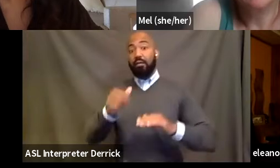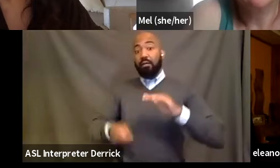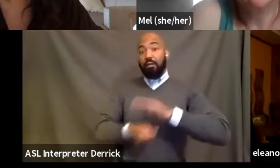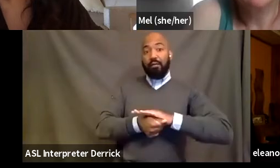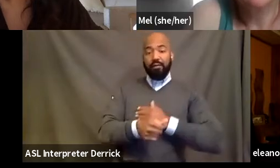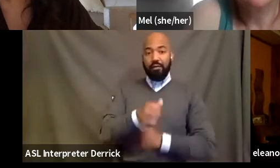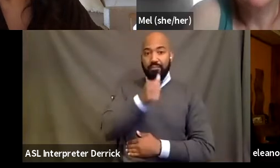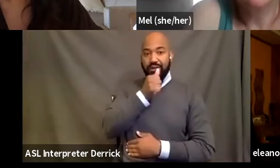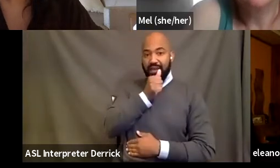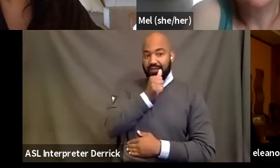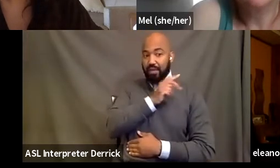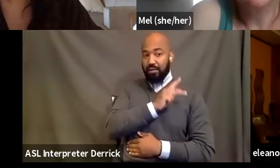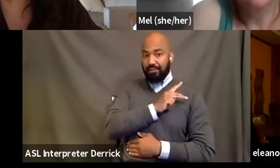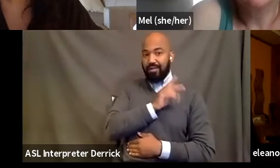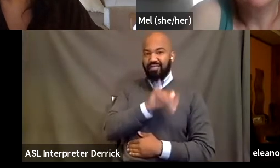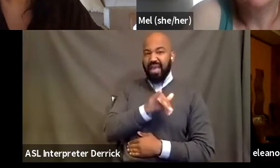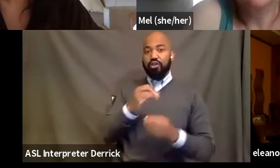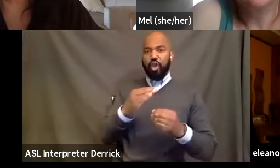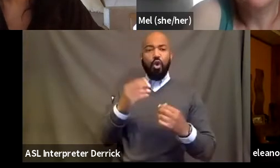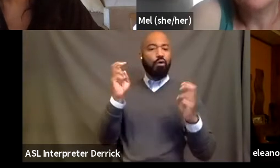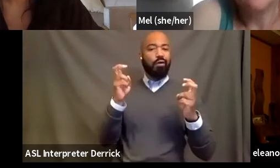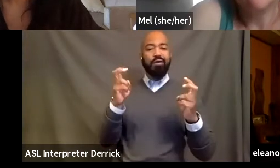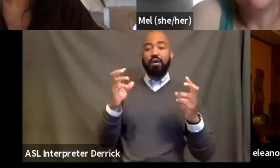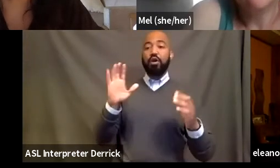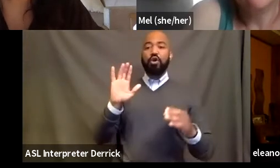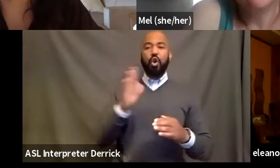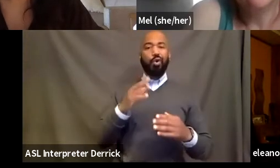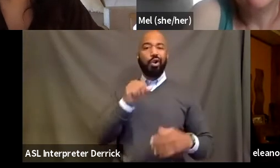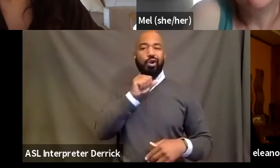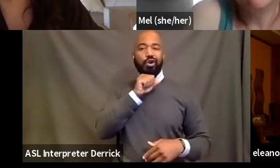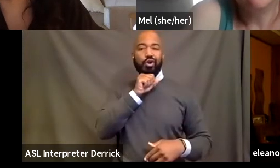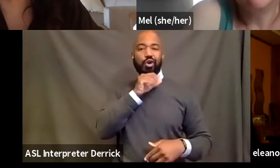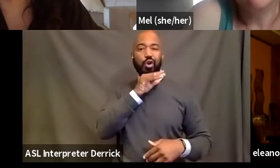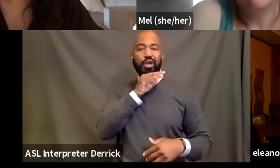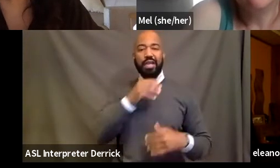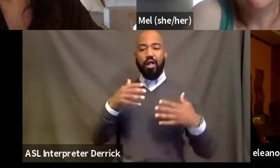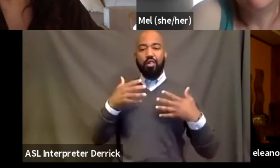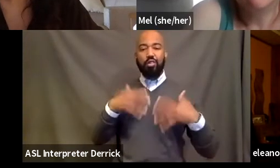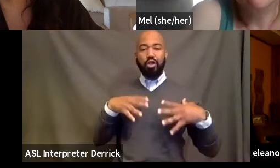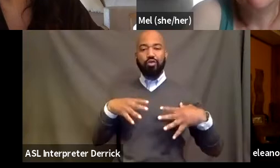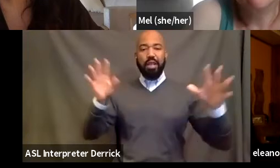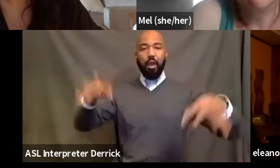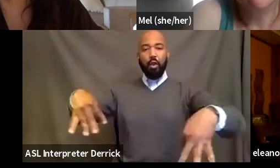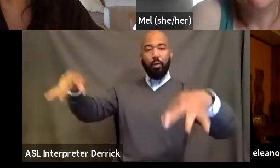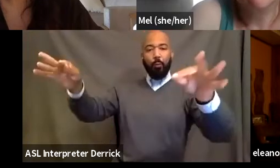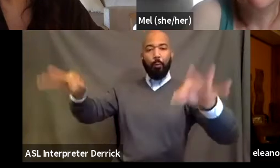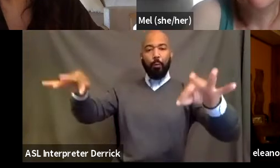Leah (she/her): been insistent that we have a second issue, even before issue one was done so, it took a lot of pressure off of.